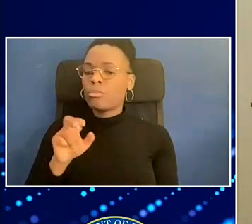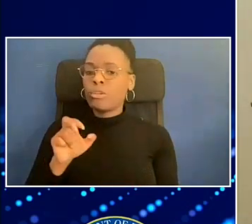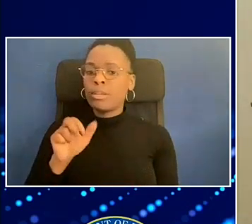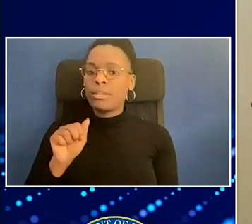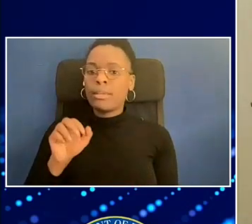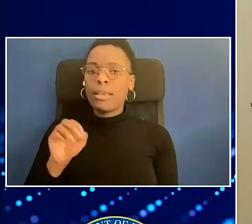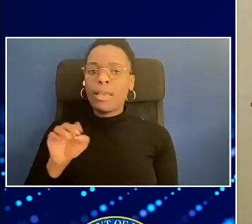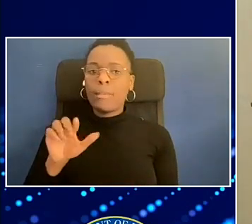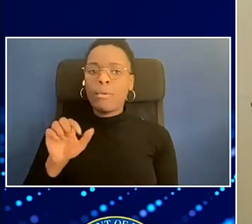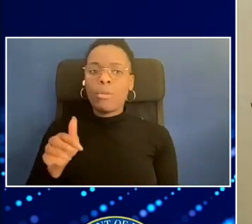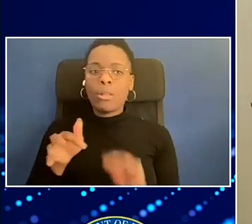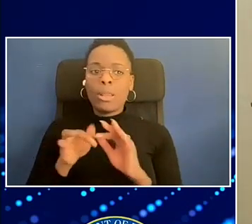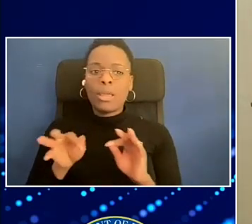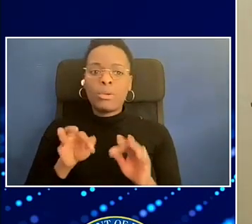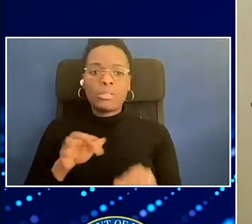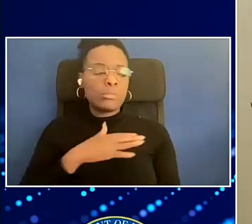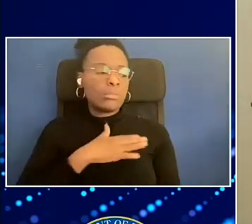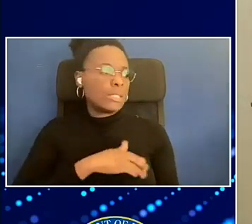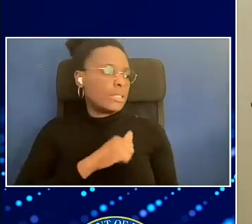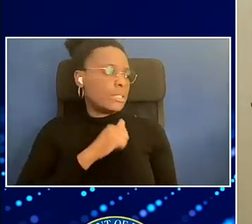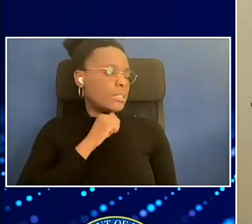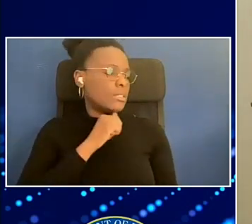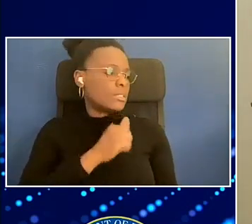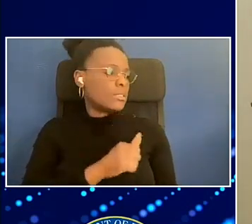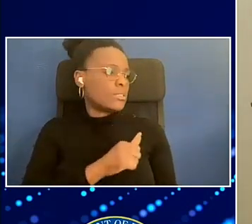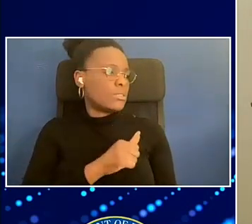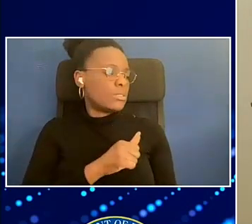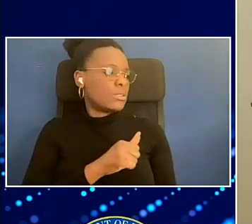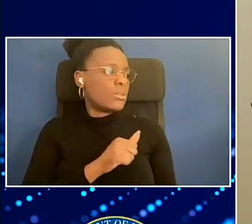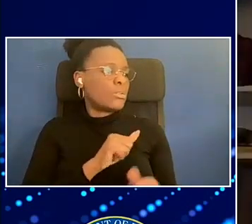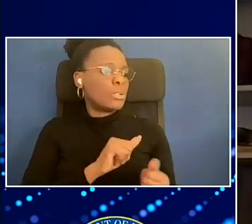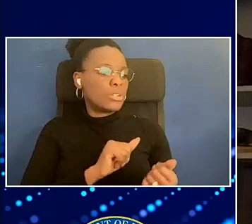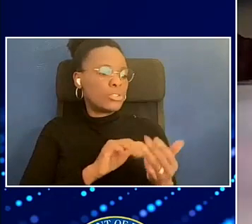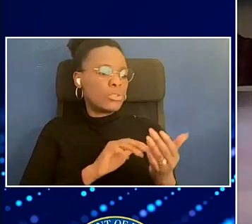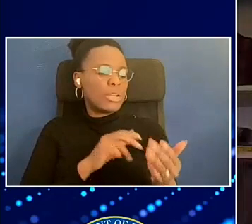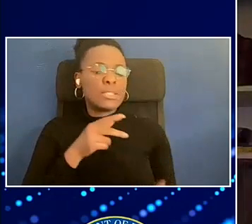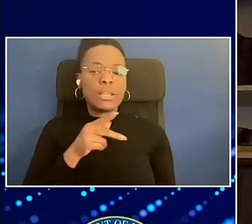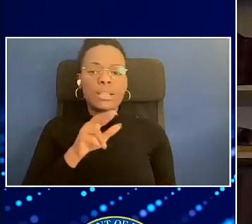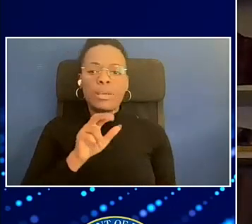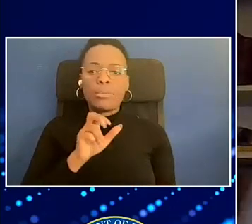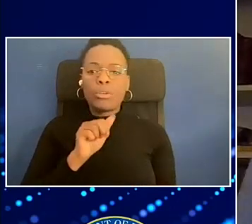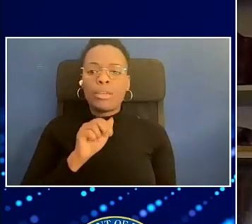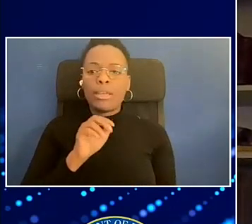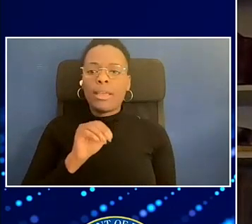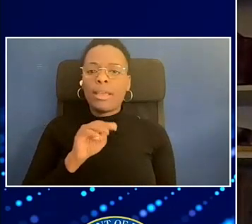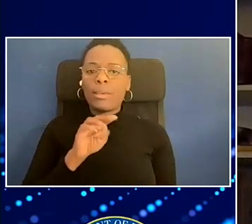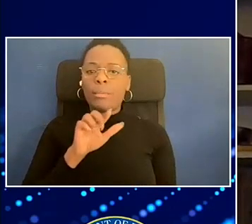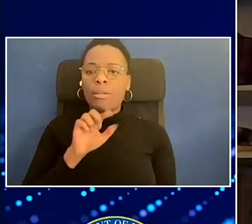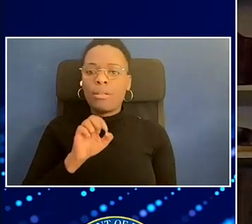preamble. Please address it in actual regulatory text. That's a terrible idea. Well, I don't know that I can offer- I mean, I don't know that I can offer- we